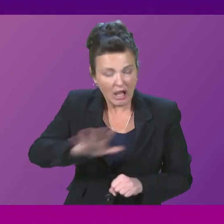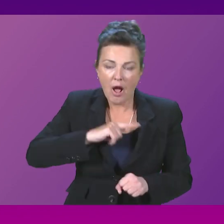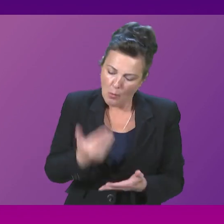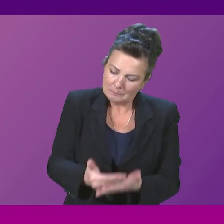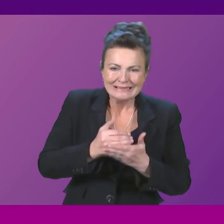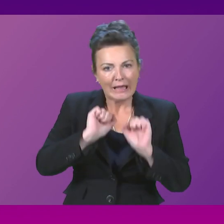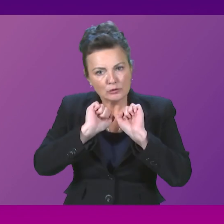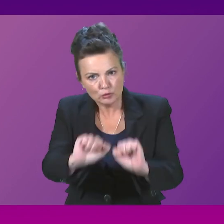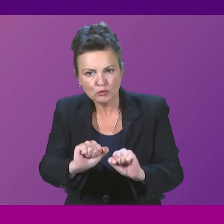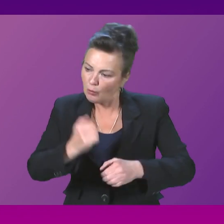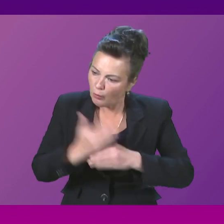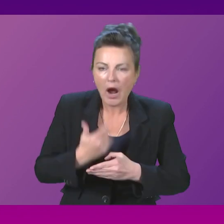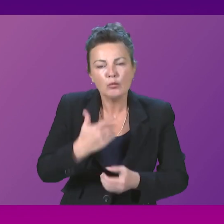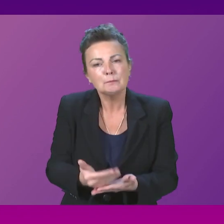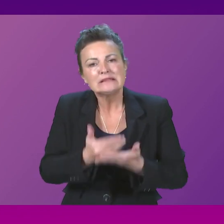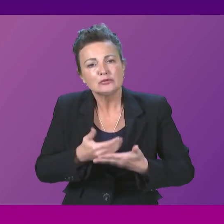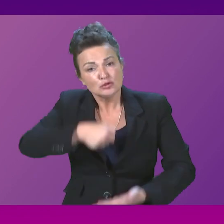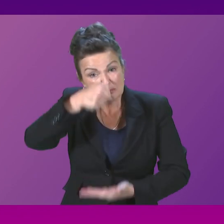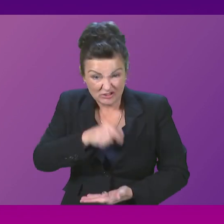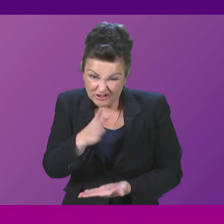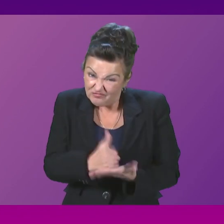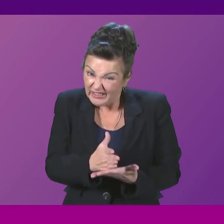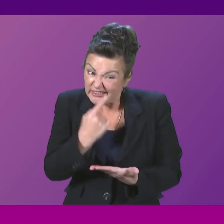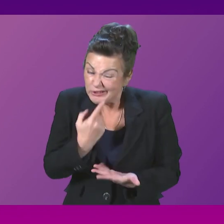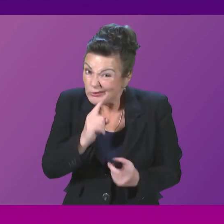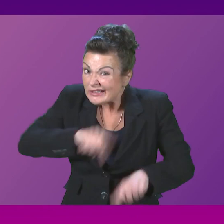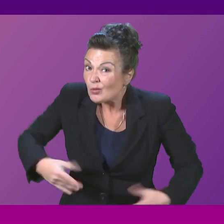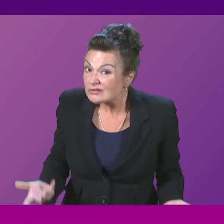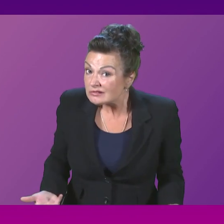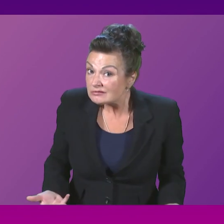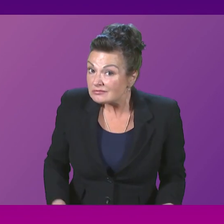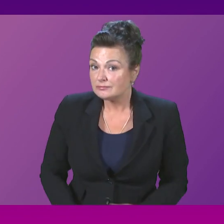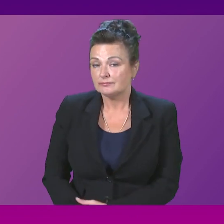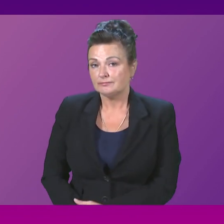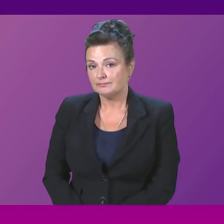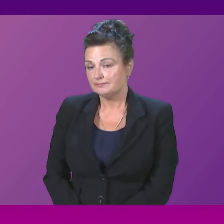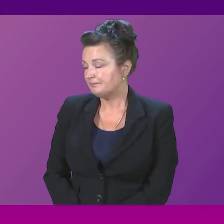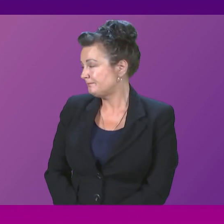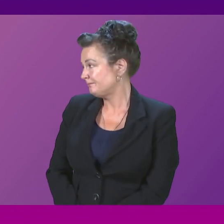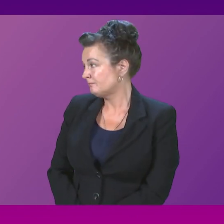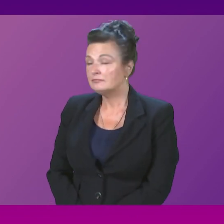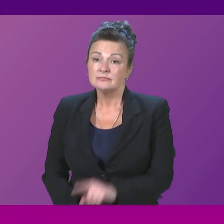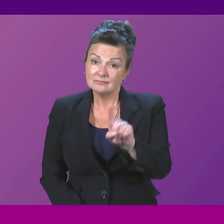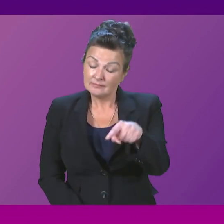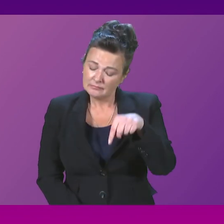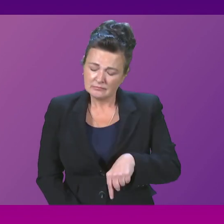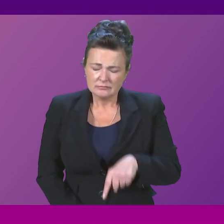The Government will always—as we have done throughout all the years for which we have